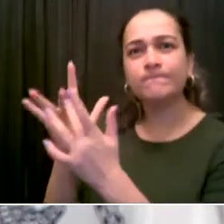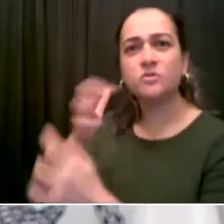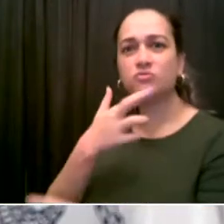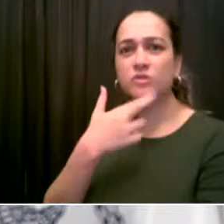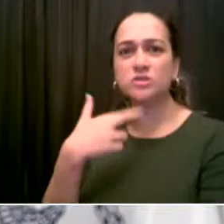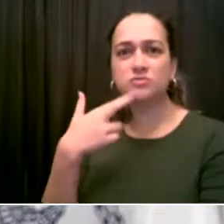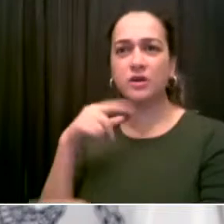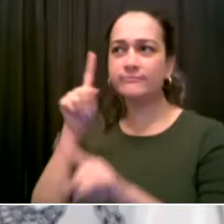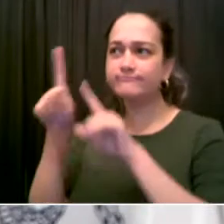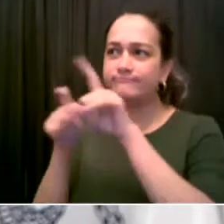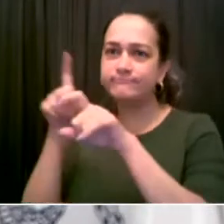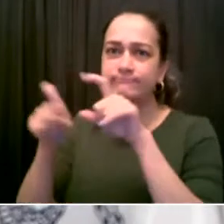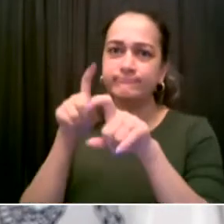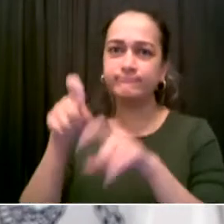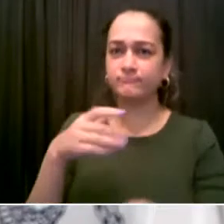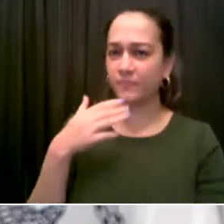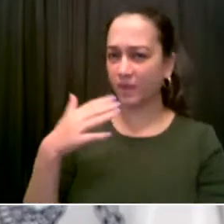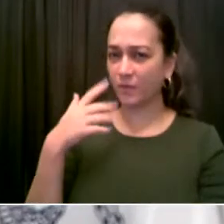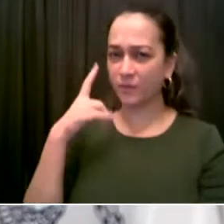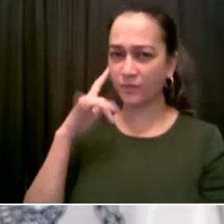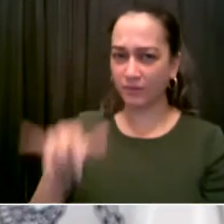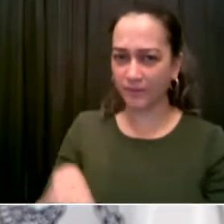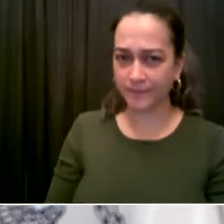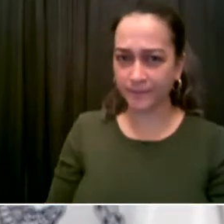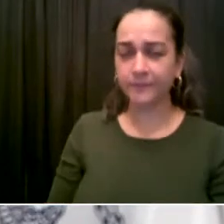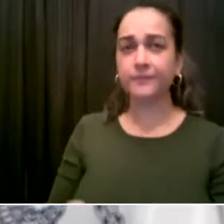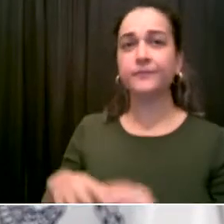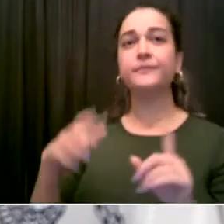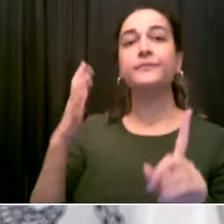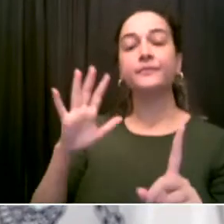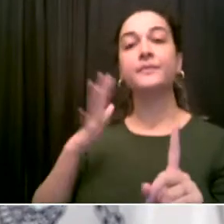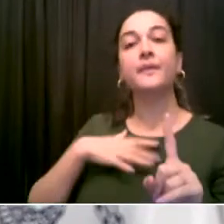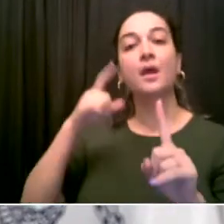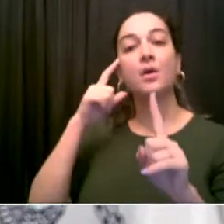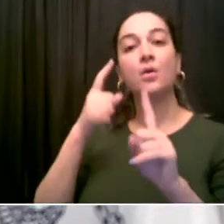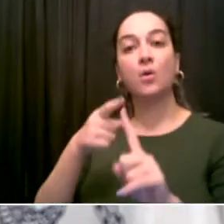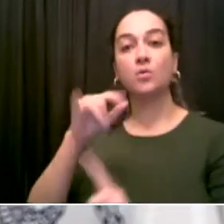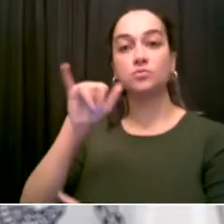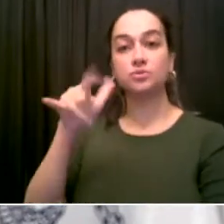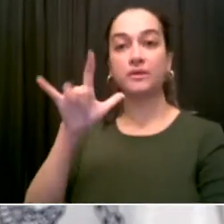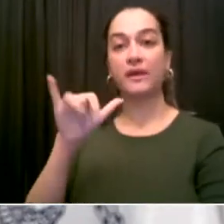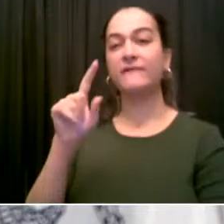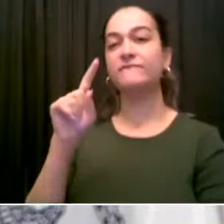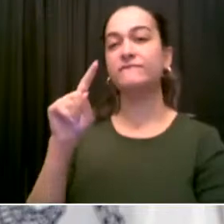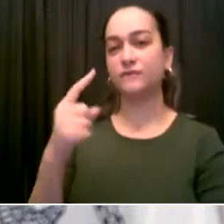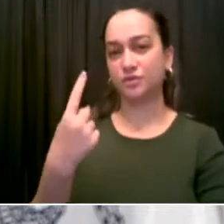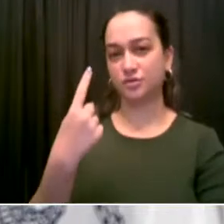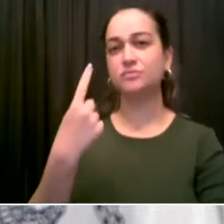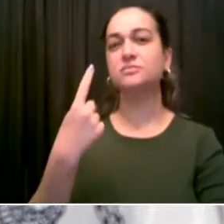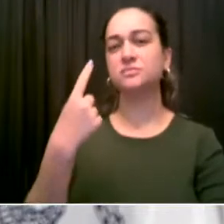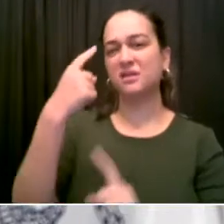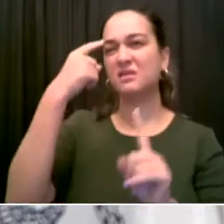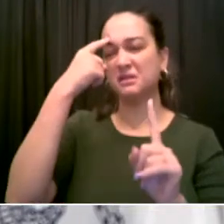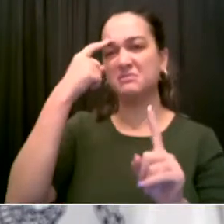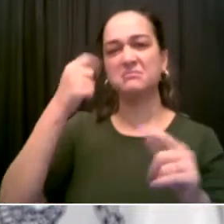POINT WHERE VENTURA CUSTOMER HAS OR HAS NOT BEEN VACCINATED? I APPRECAITEA NDREW THAT YOU ARE OUT THERE LISTENING TO FOLKS AND RAISING THESE QUESTIONS.